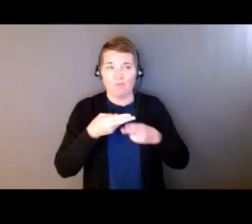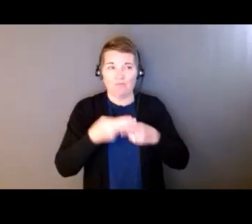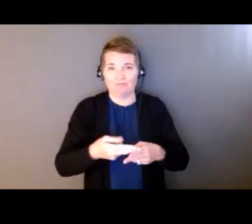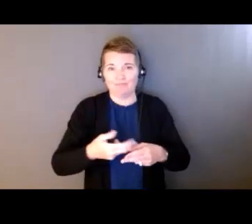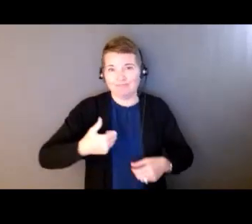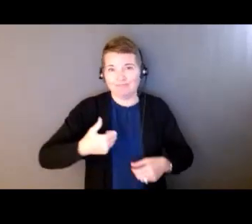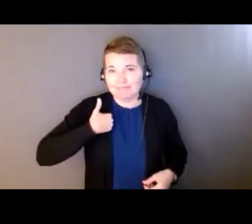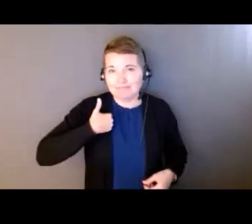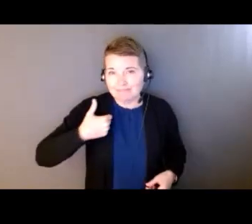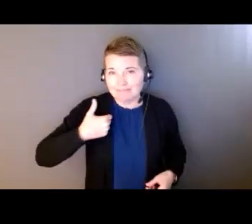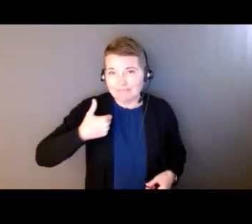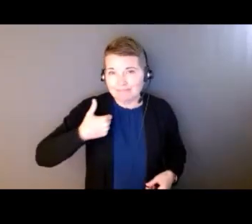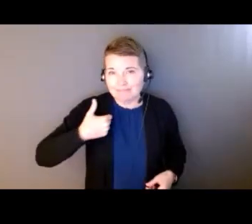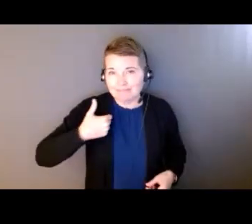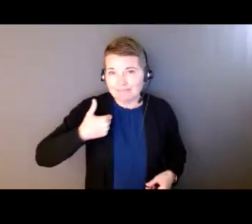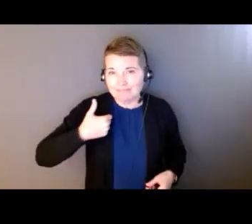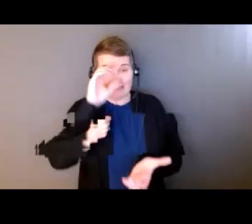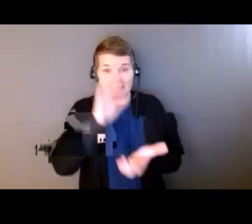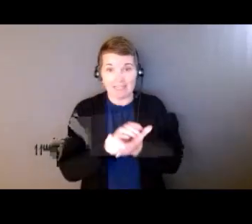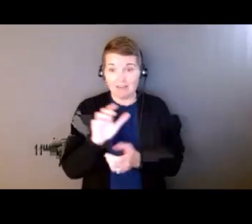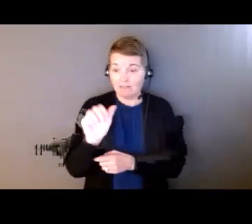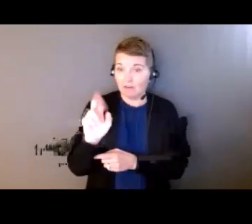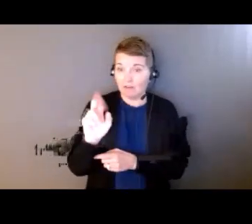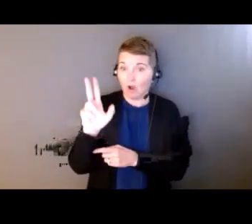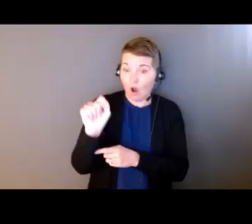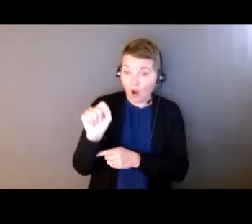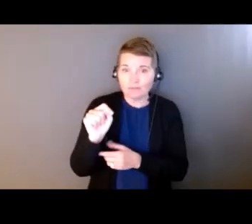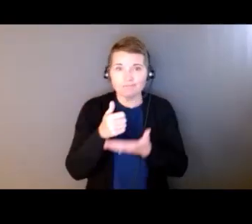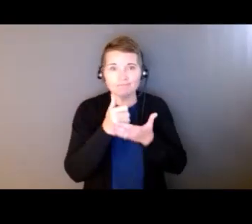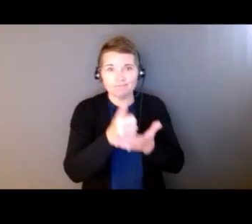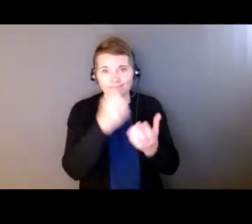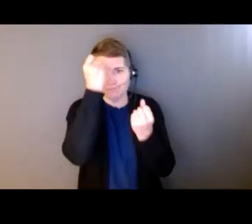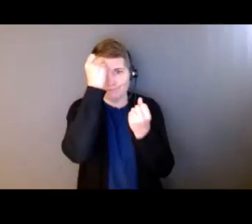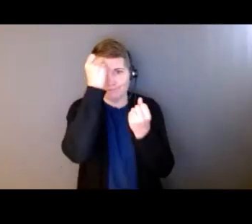Arts contribute to the healing and decolonizing journey that we all share together.